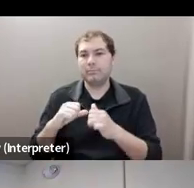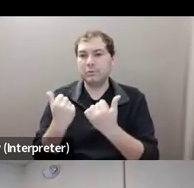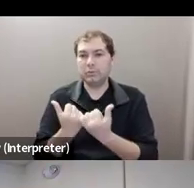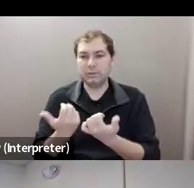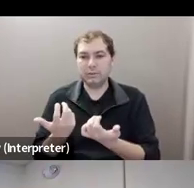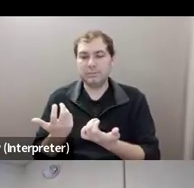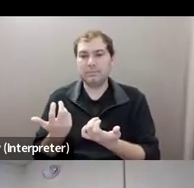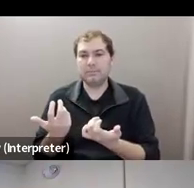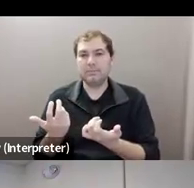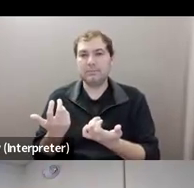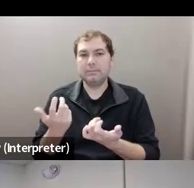17036717673: at an appropriate